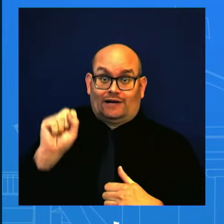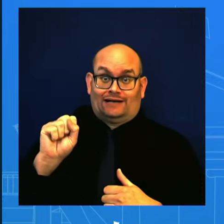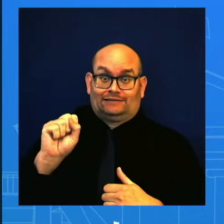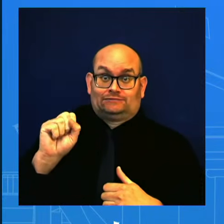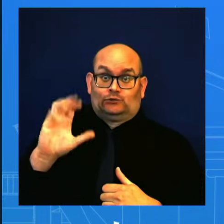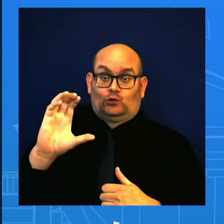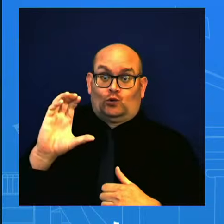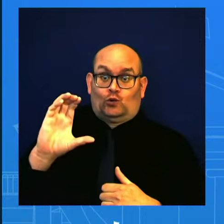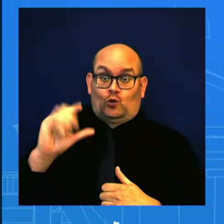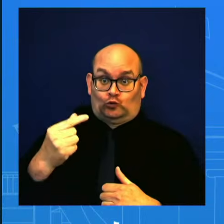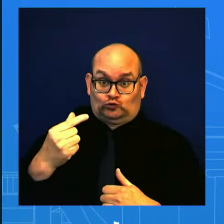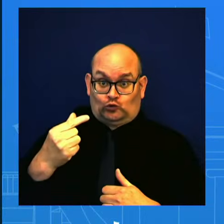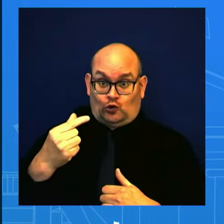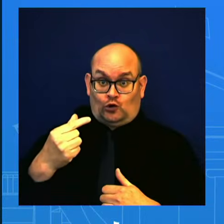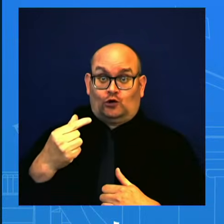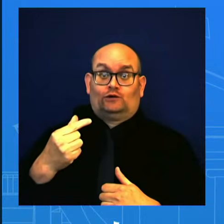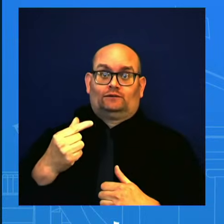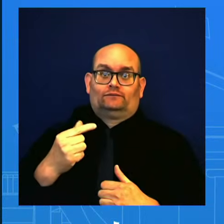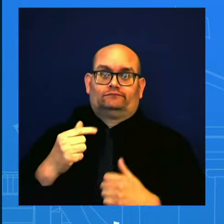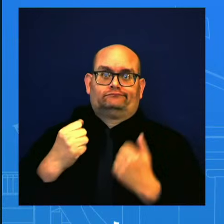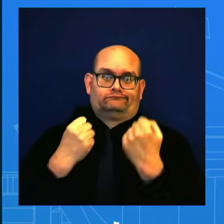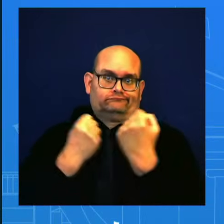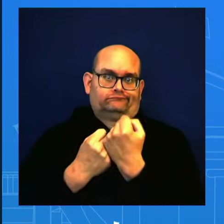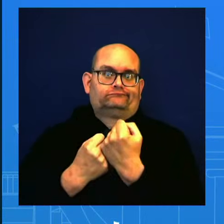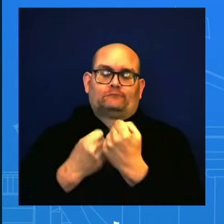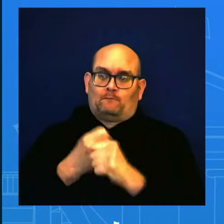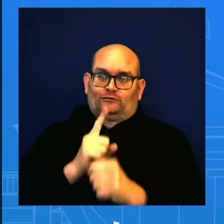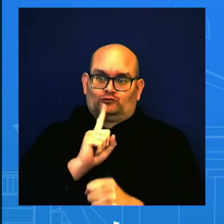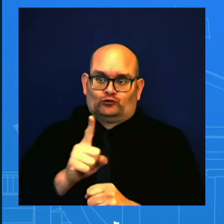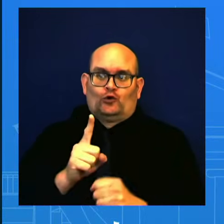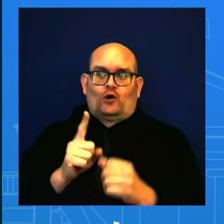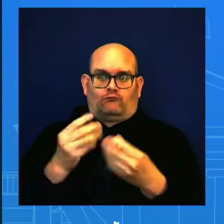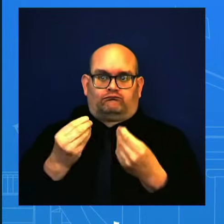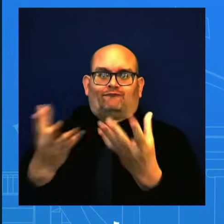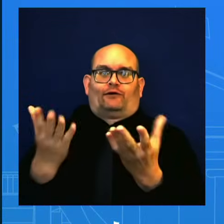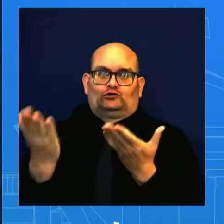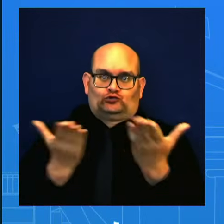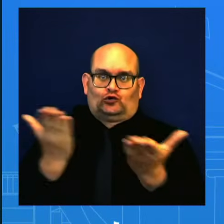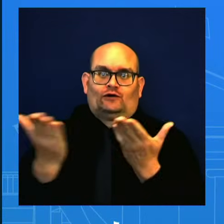started reporting on it or after? Ms. Jean-Pierre: I can say that the president did receive